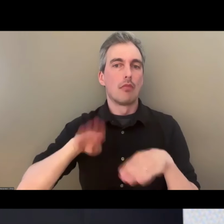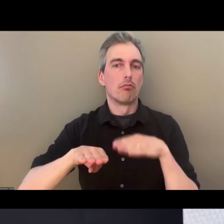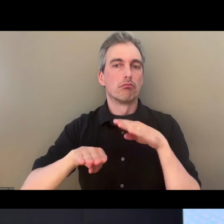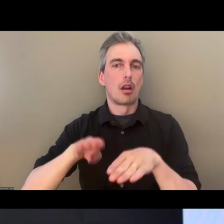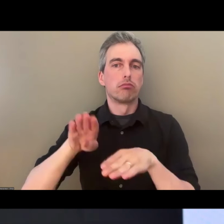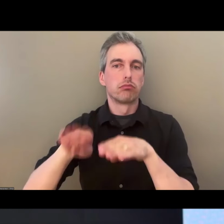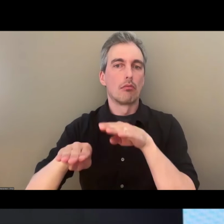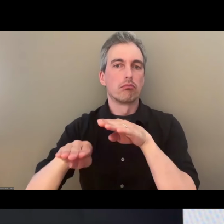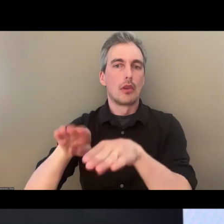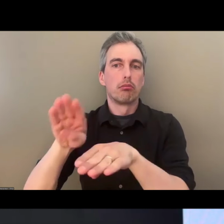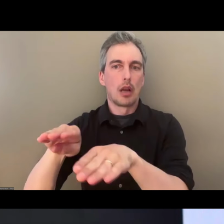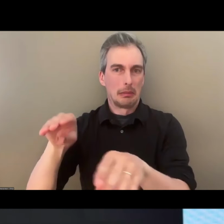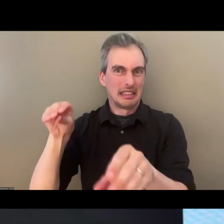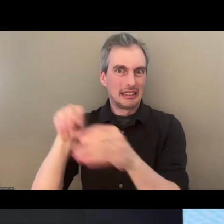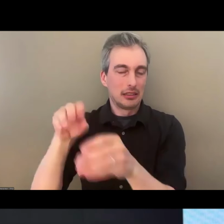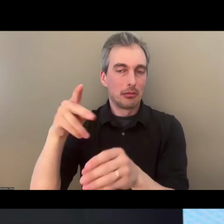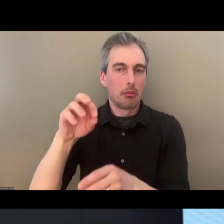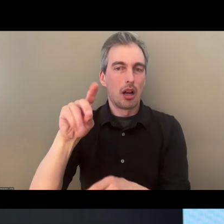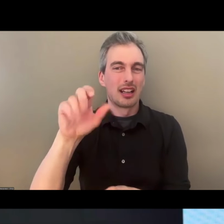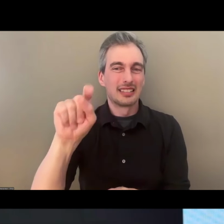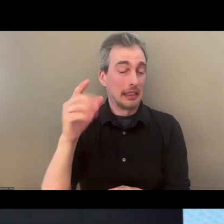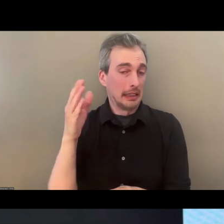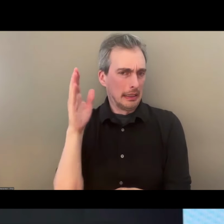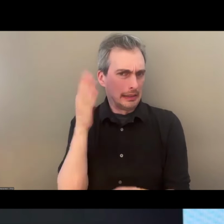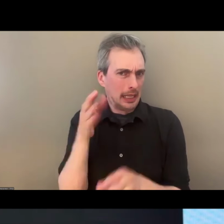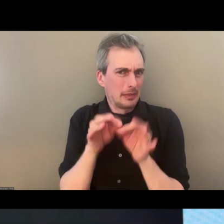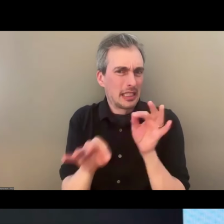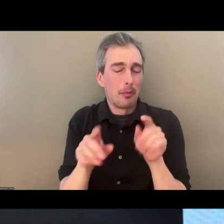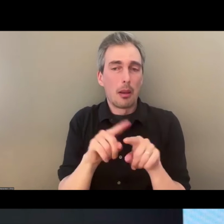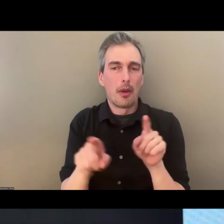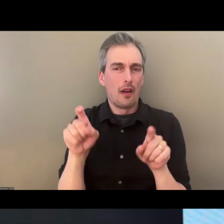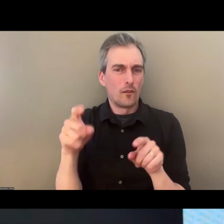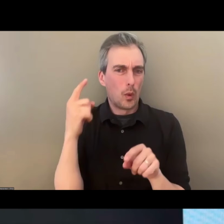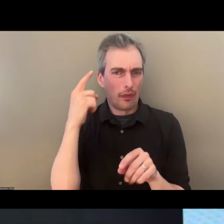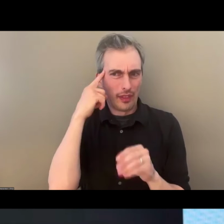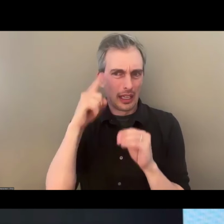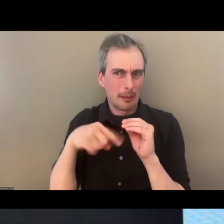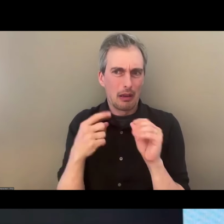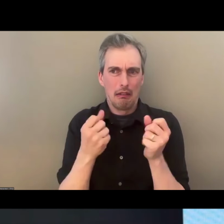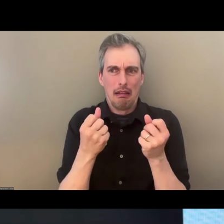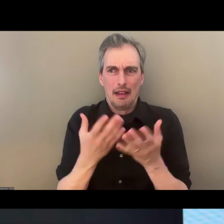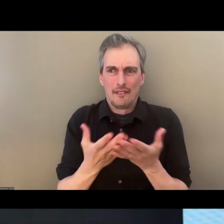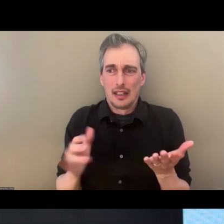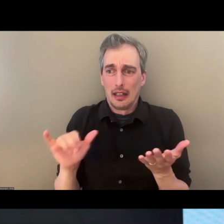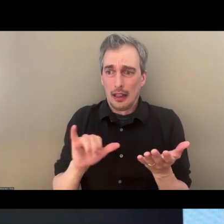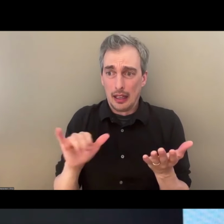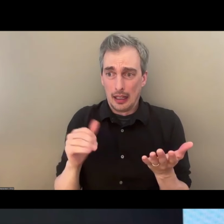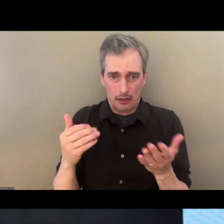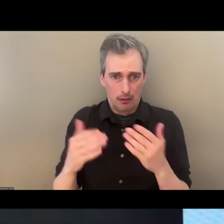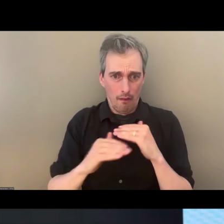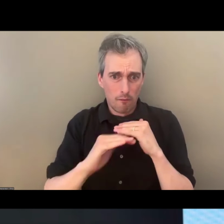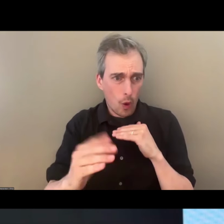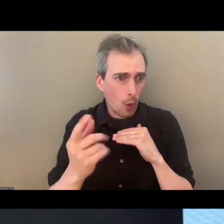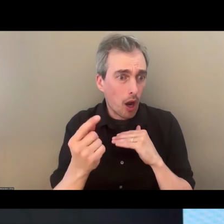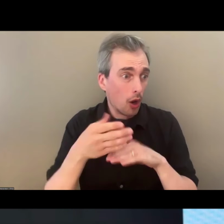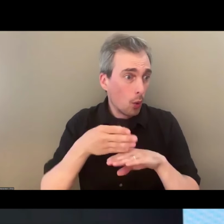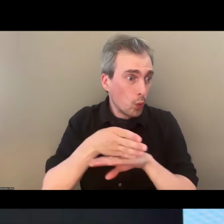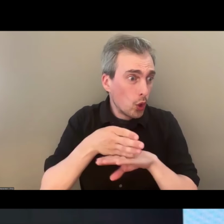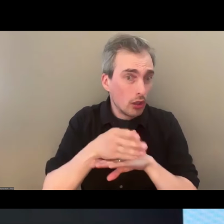like sneakers or heels, wood floor or tile, walking and running.